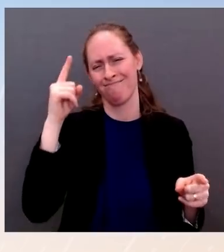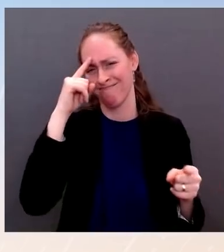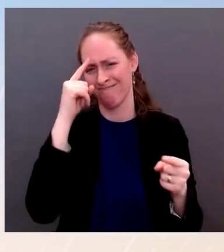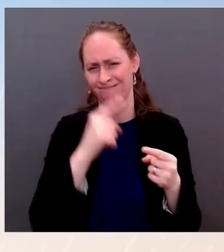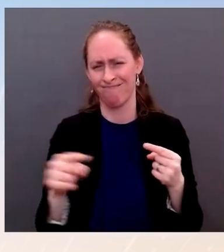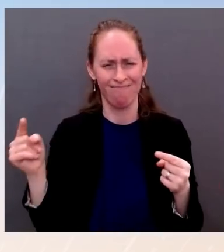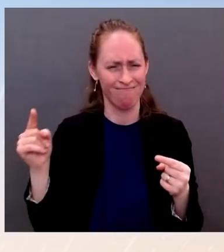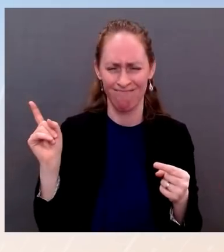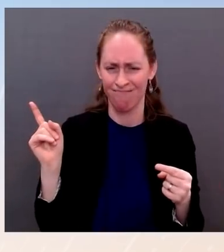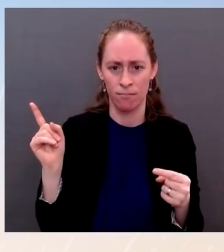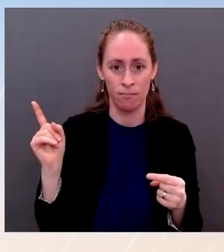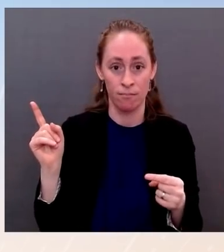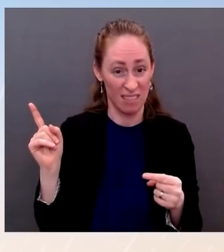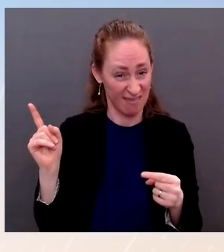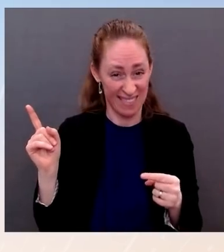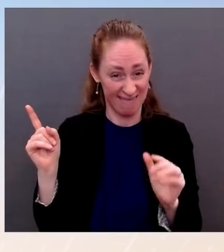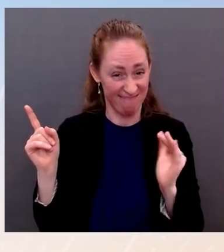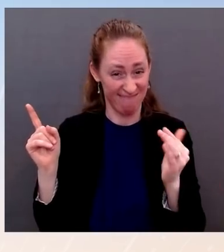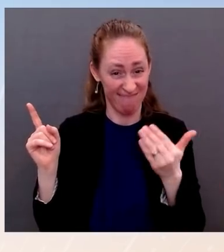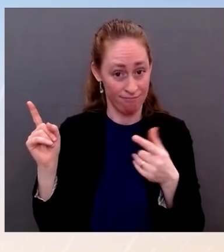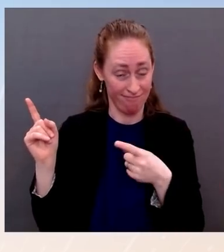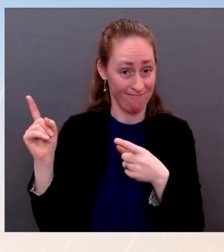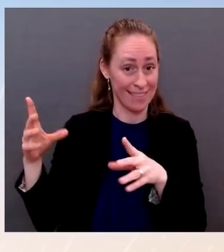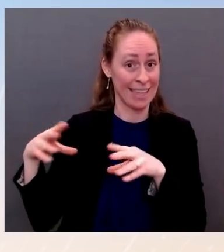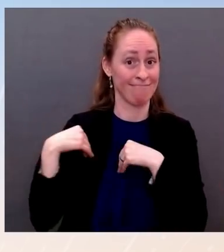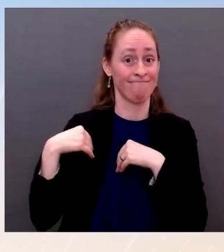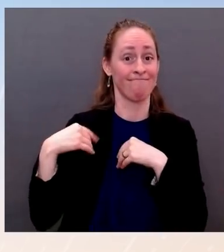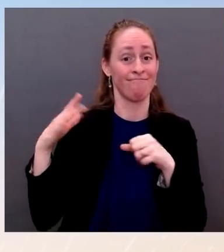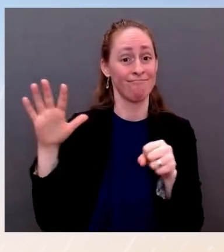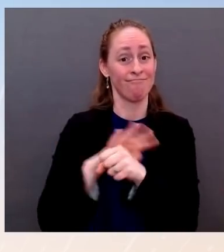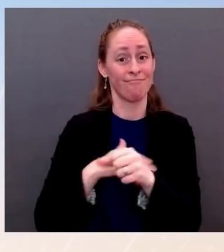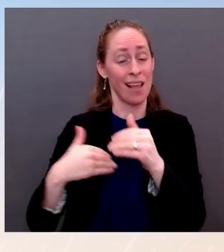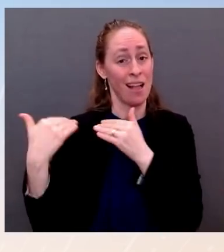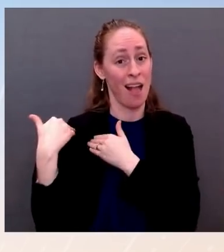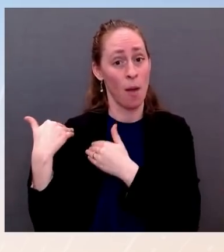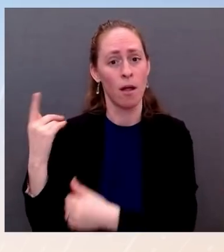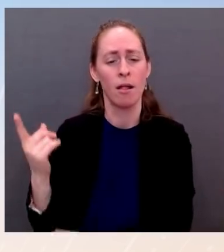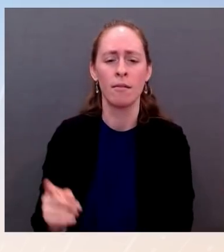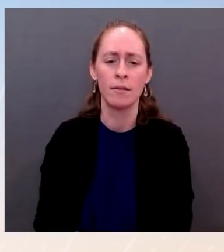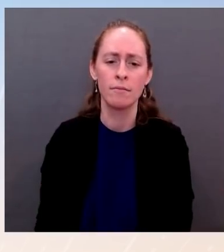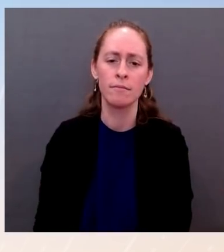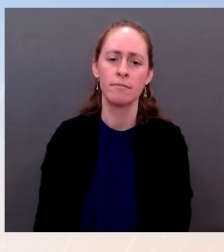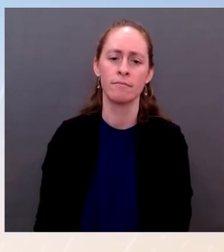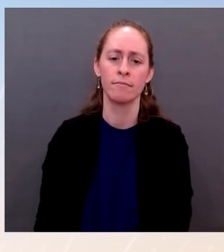for people to understand there was no "after-action report." The Washington Post report was not an after-action report;